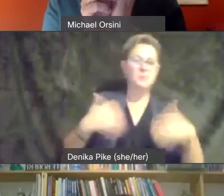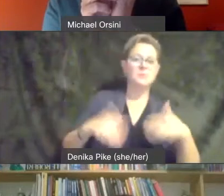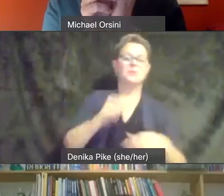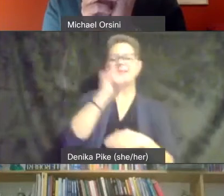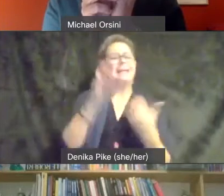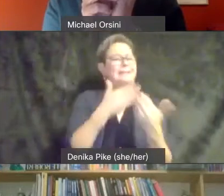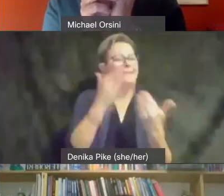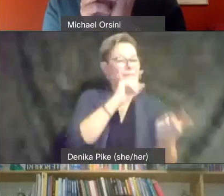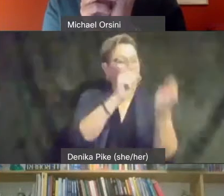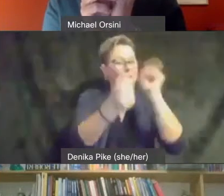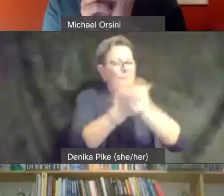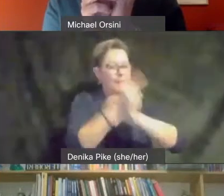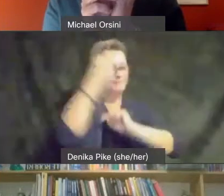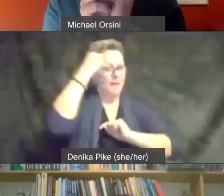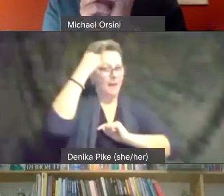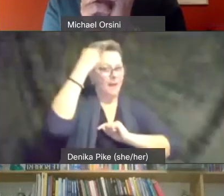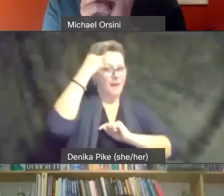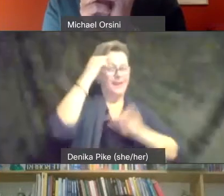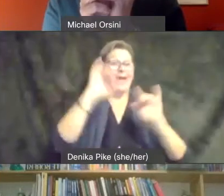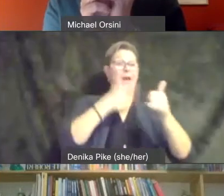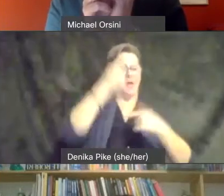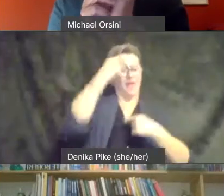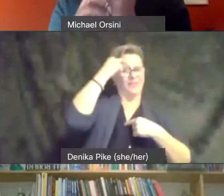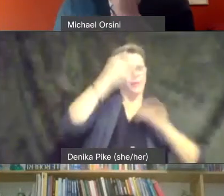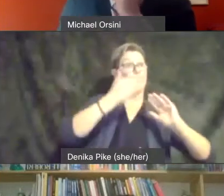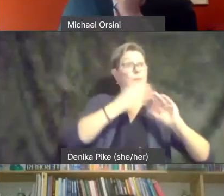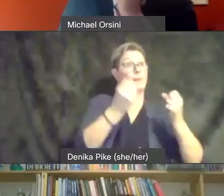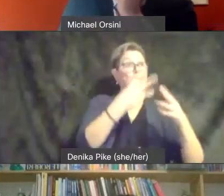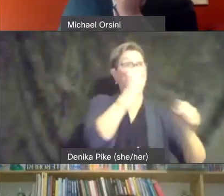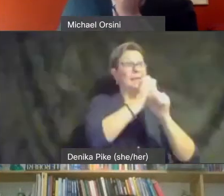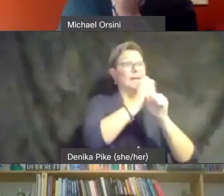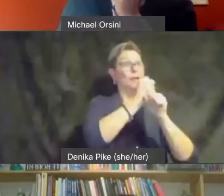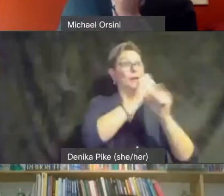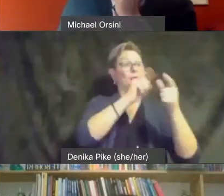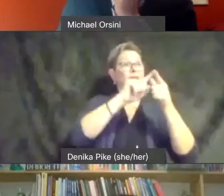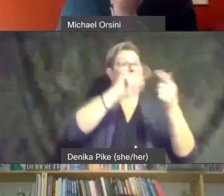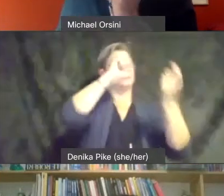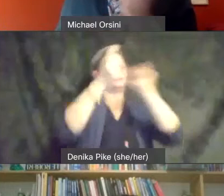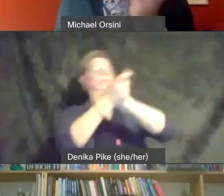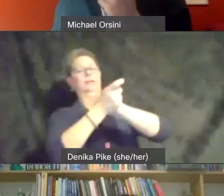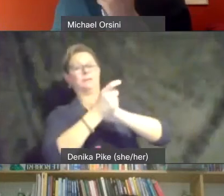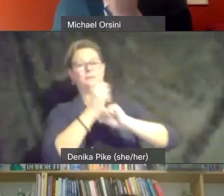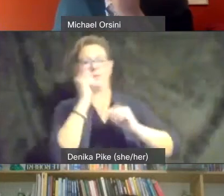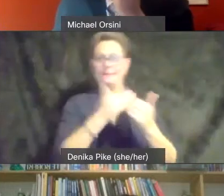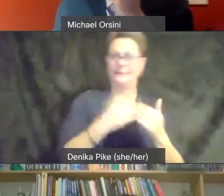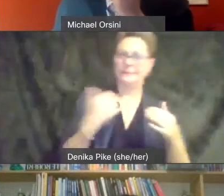So that's something else we kind of have to think as well and I'll stop. I'm not the expert on emotional it. I'll talk about that for a while now.